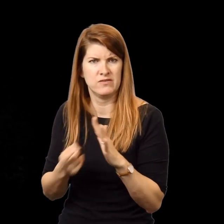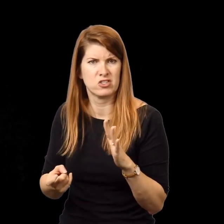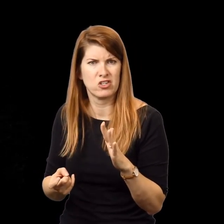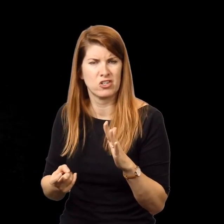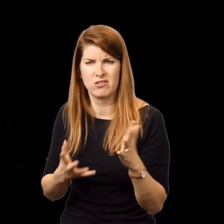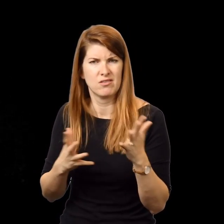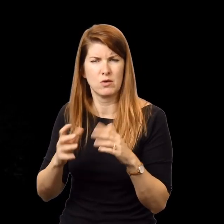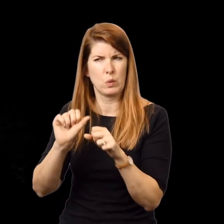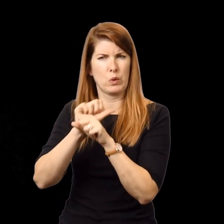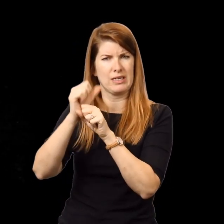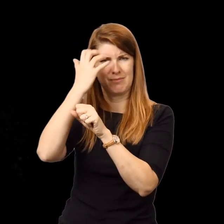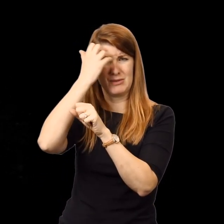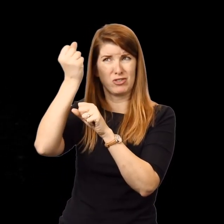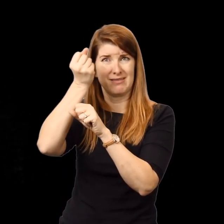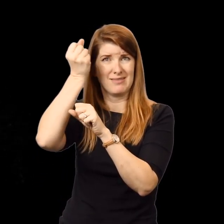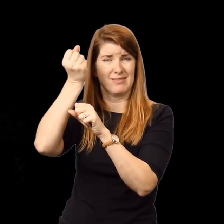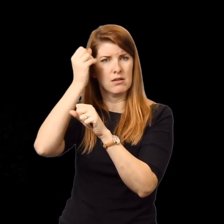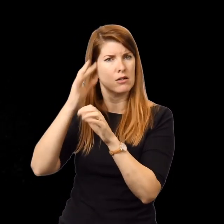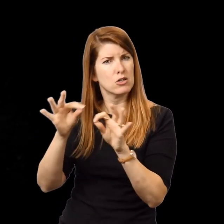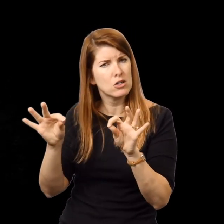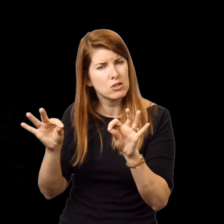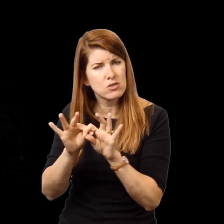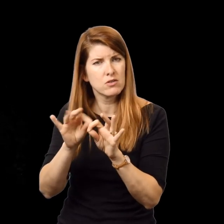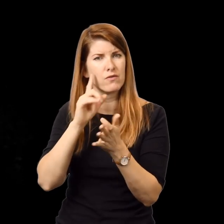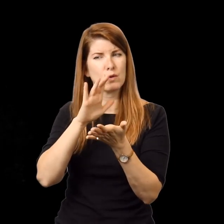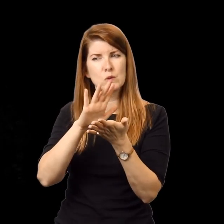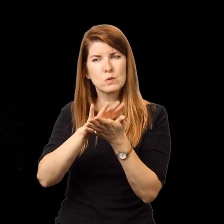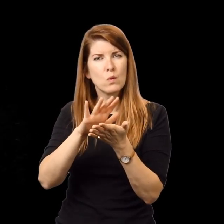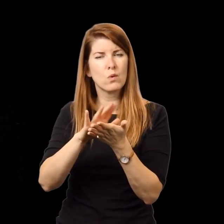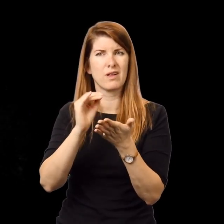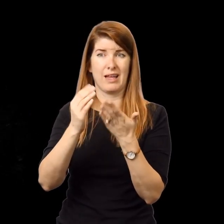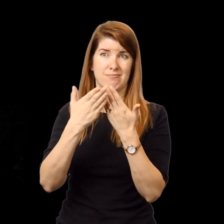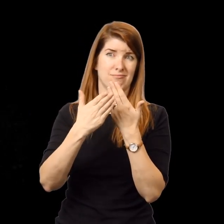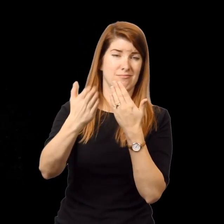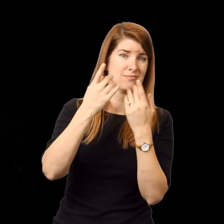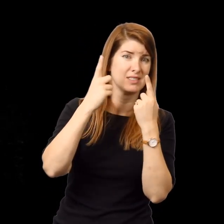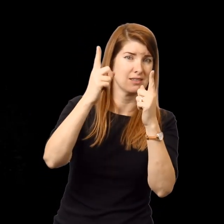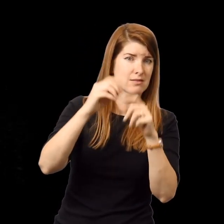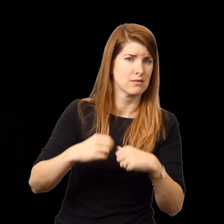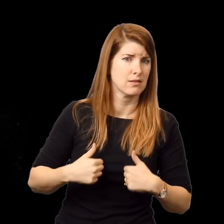Working memory is critical for school and success in life.